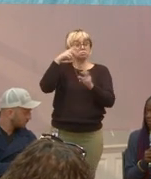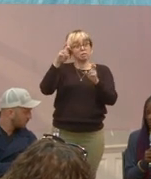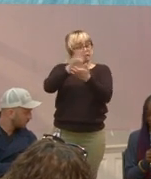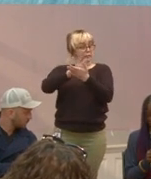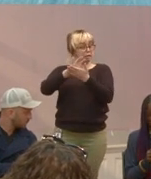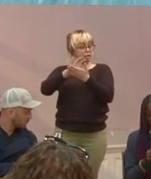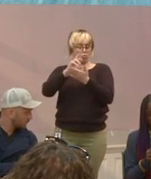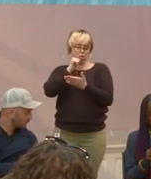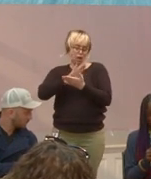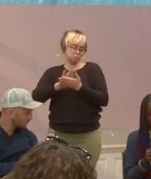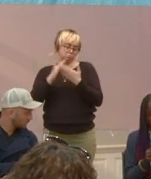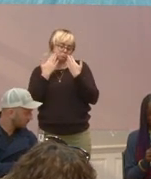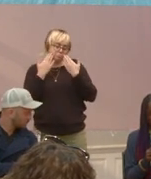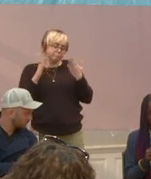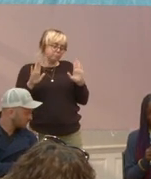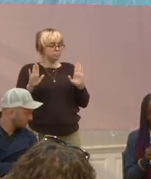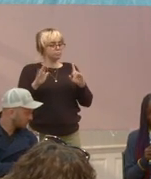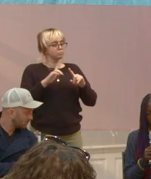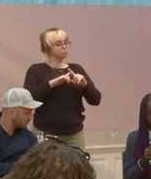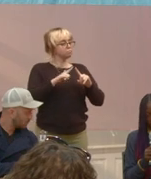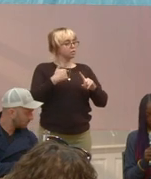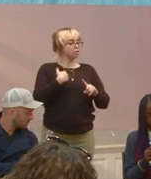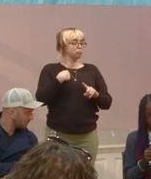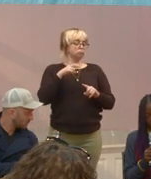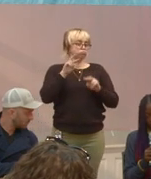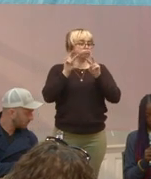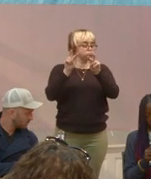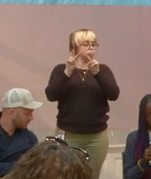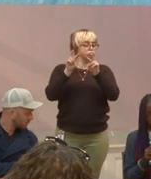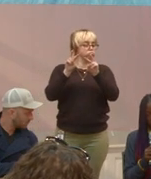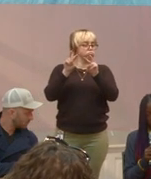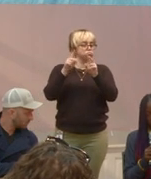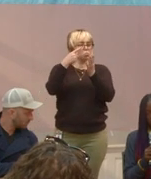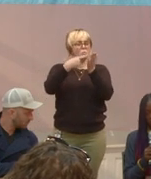clean. And, and I do look forward to what is what is